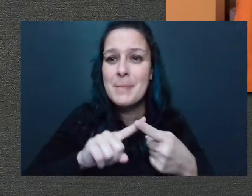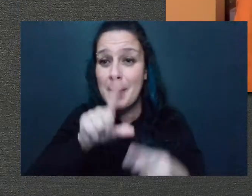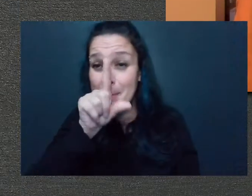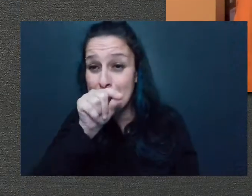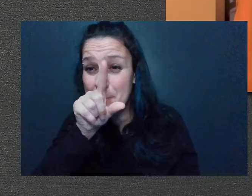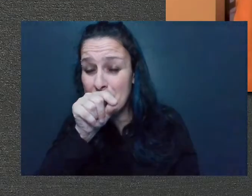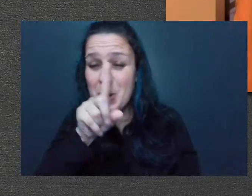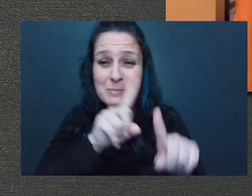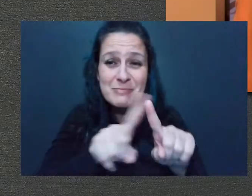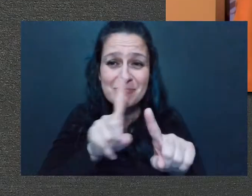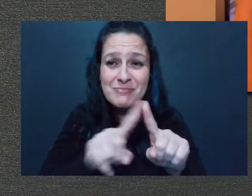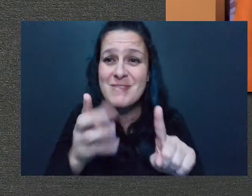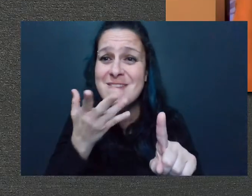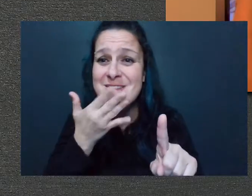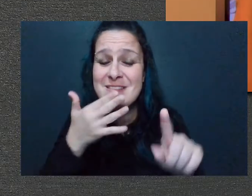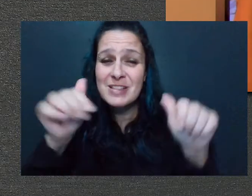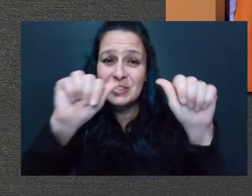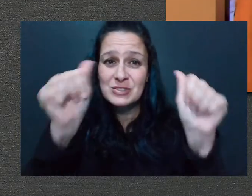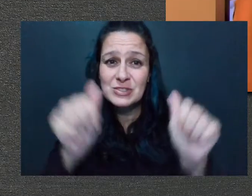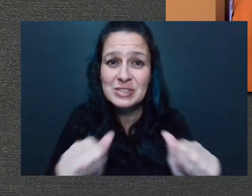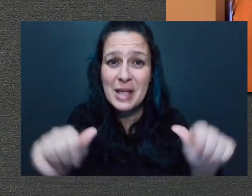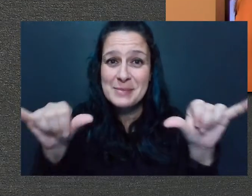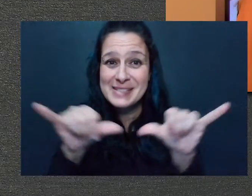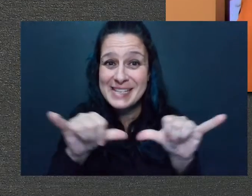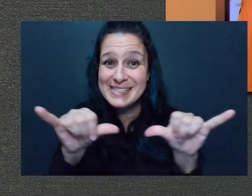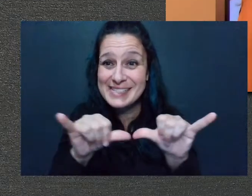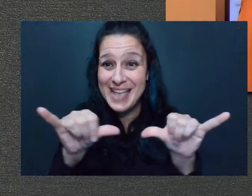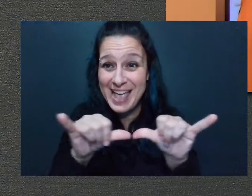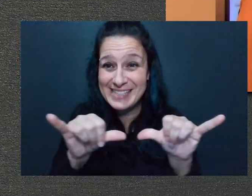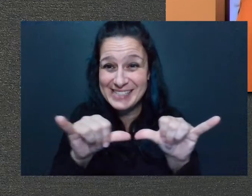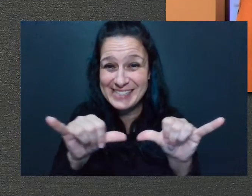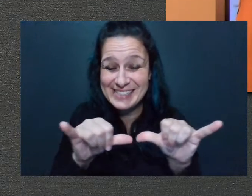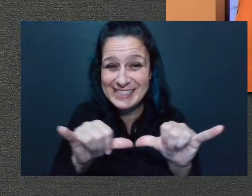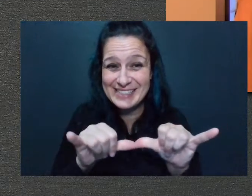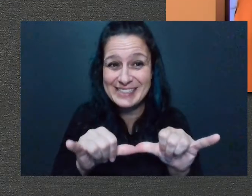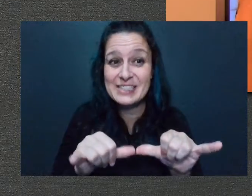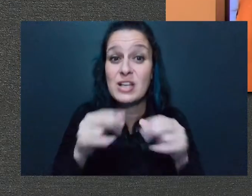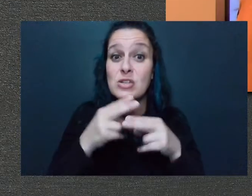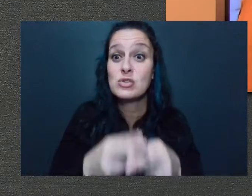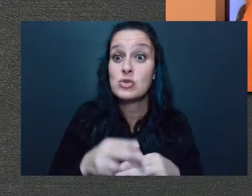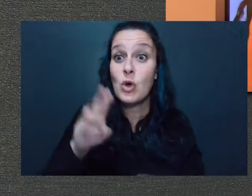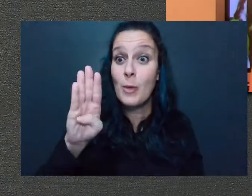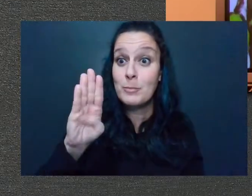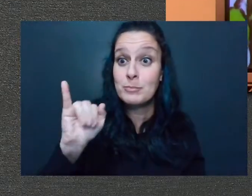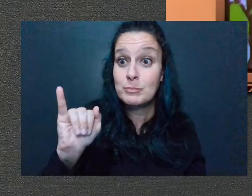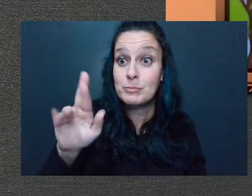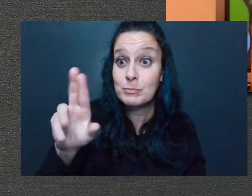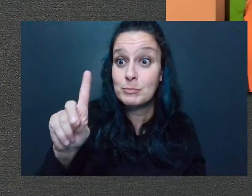and the colors, shapes, and sizes that they can be. It's called "Birds",